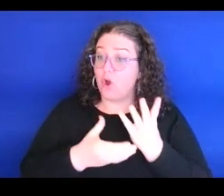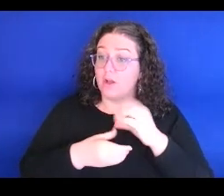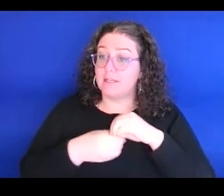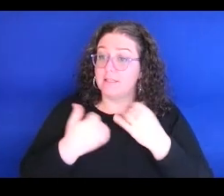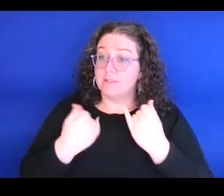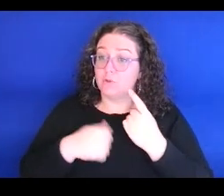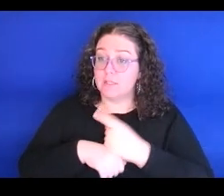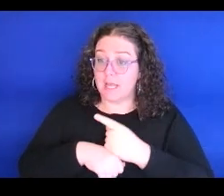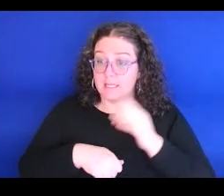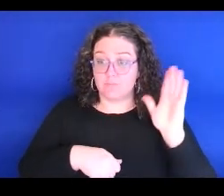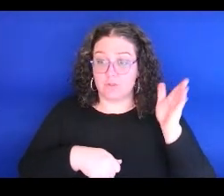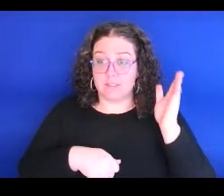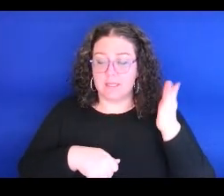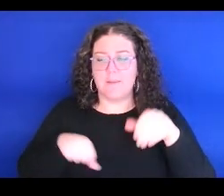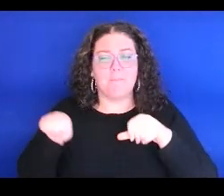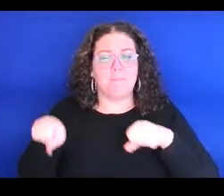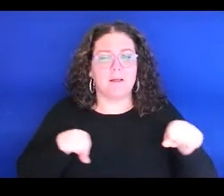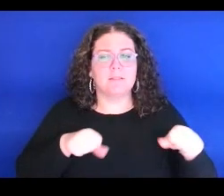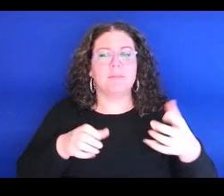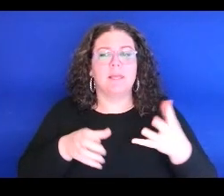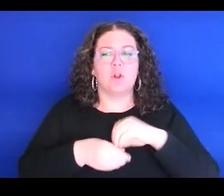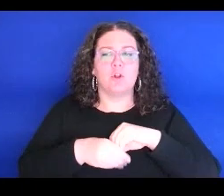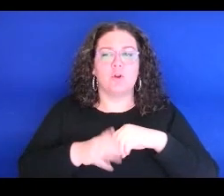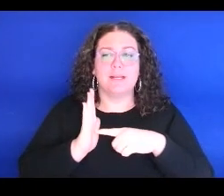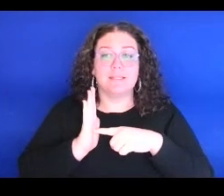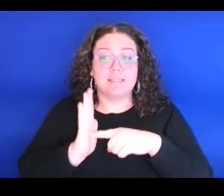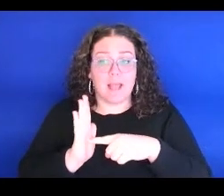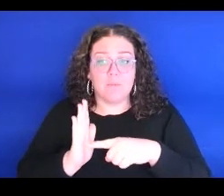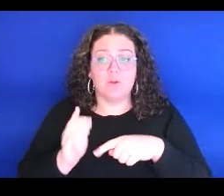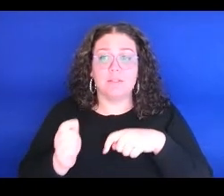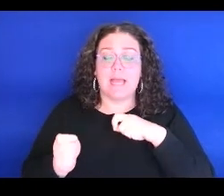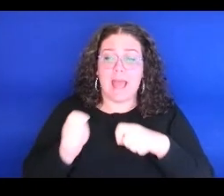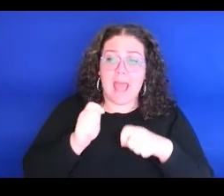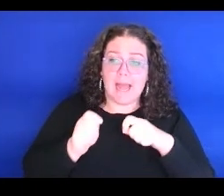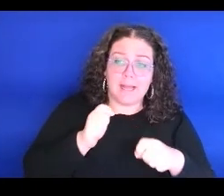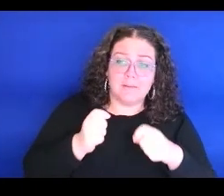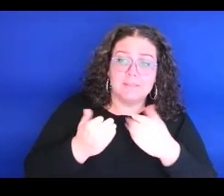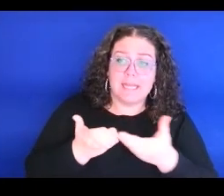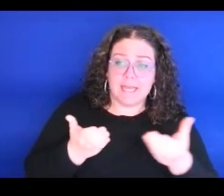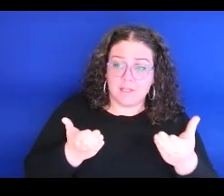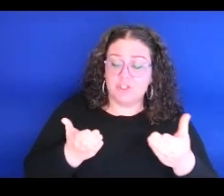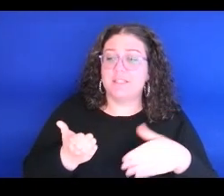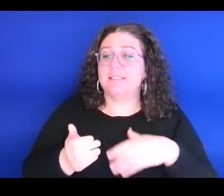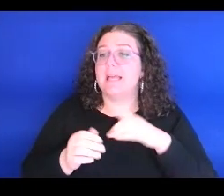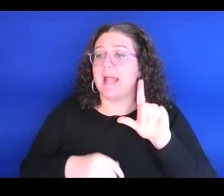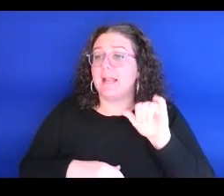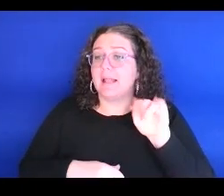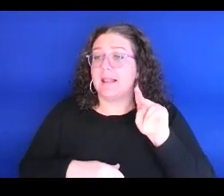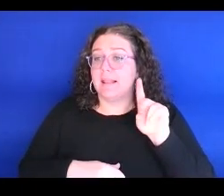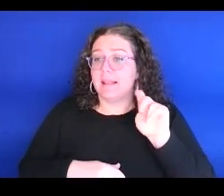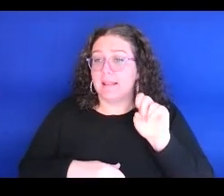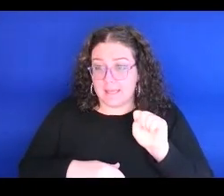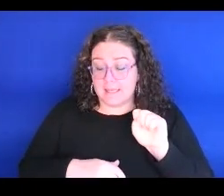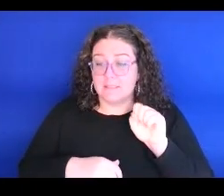contain examples of, adaptations of, and links to resources created and maintained by another